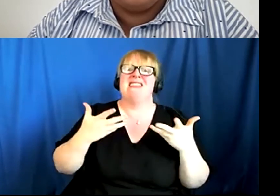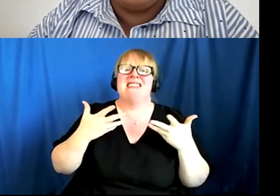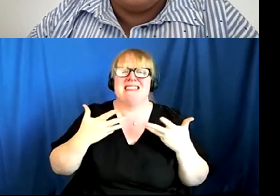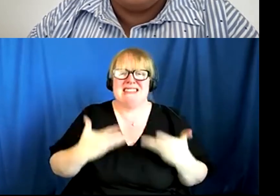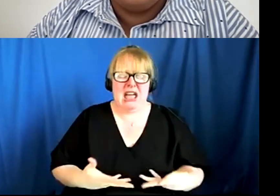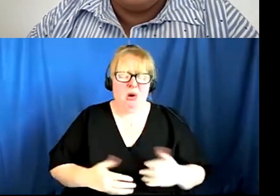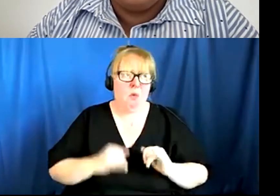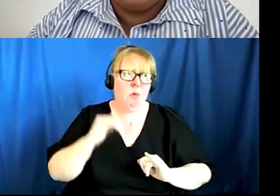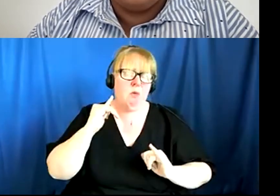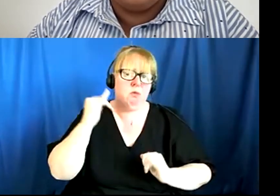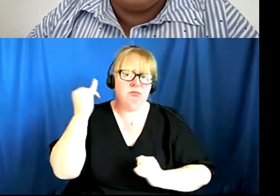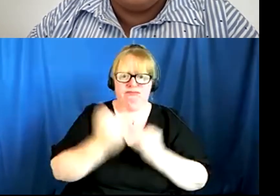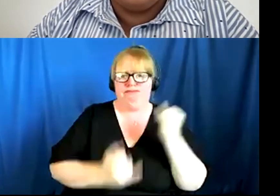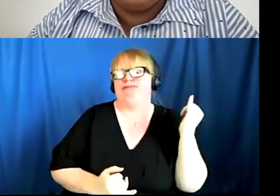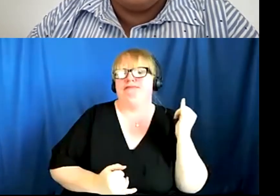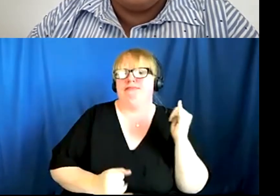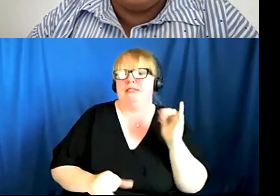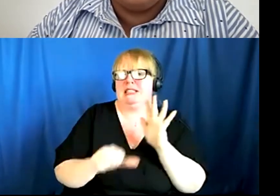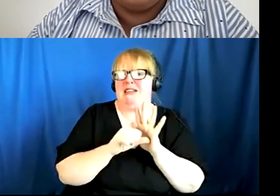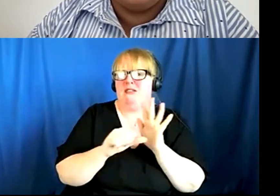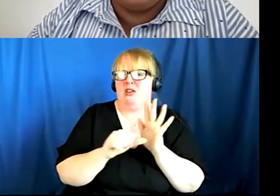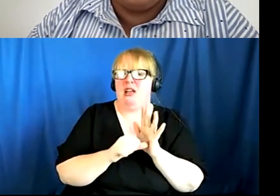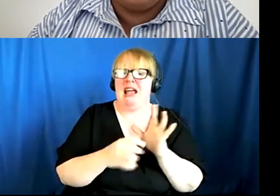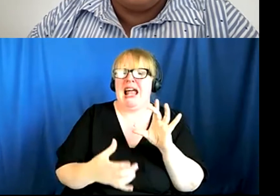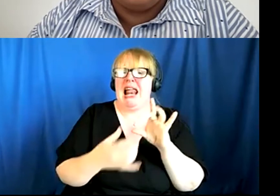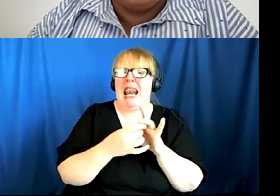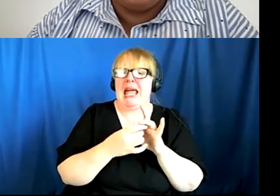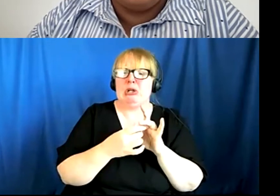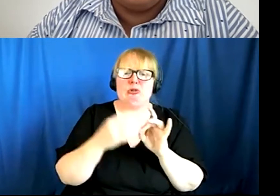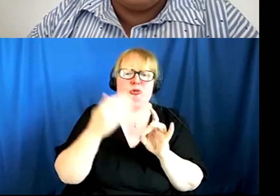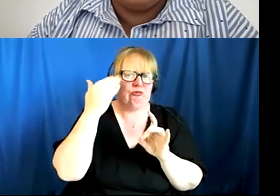to do work, for example, around anti-racism, to do kind of, you know, to tackle